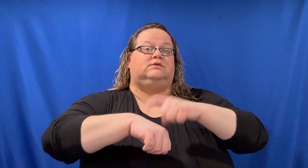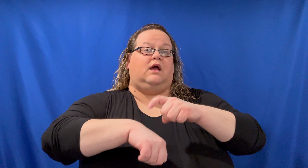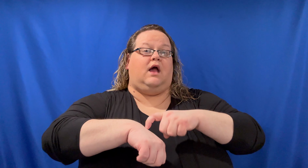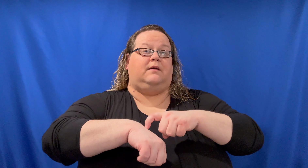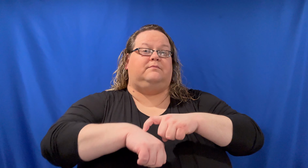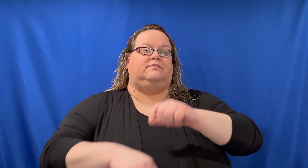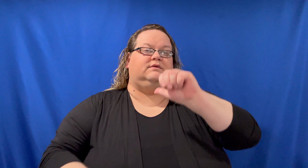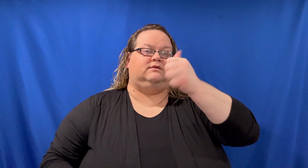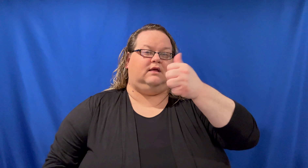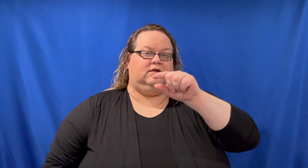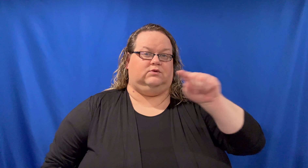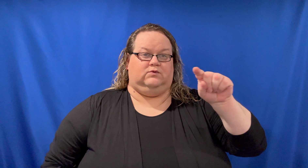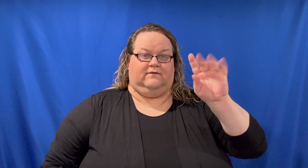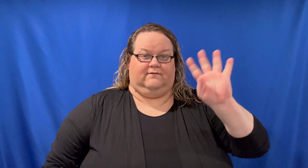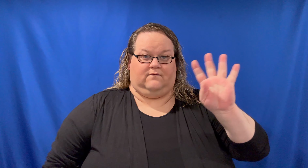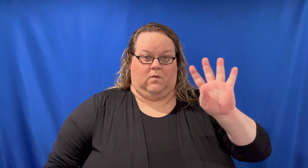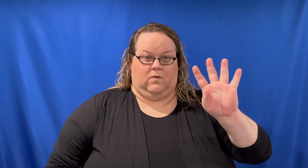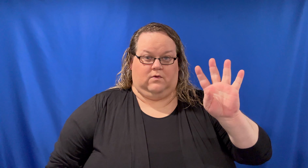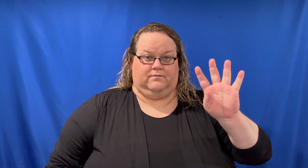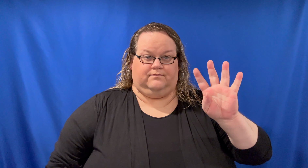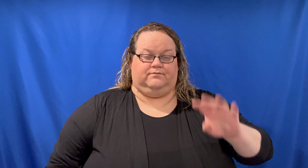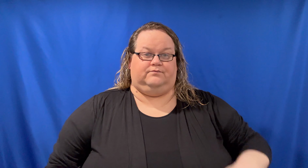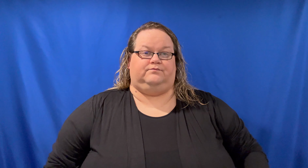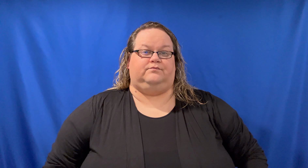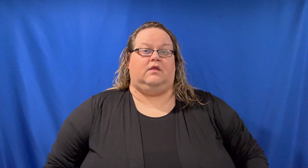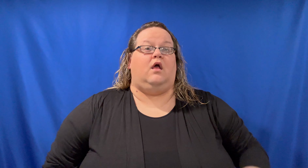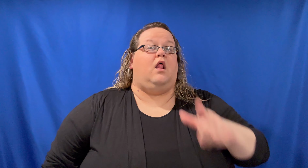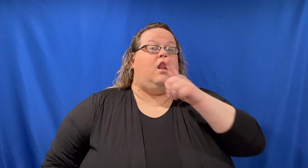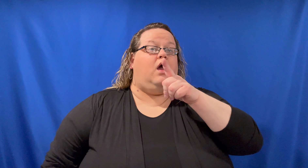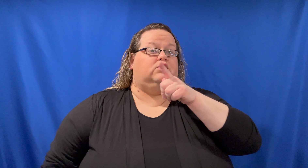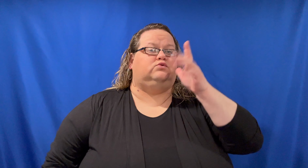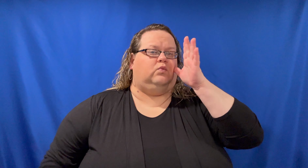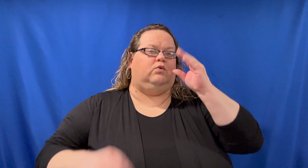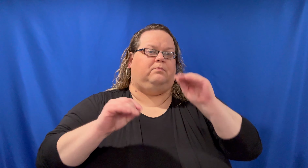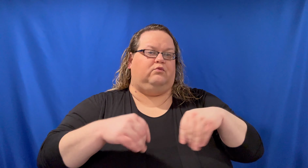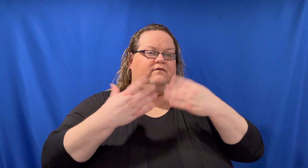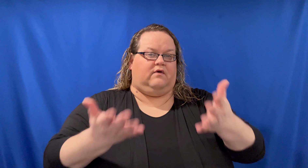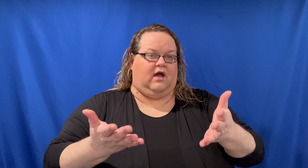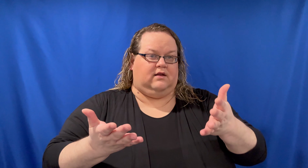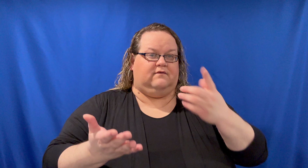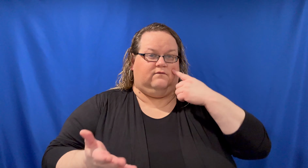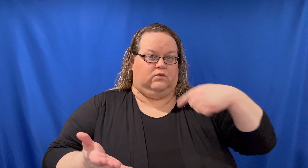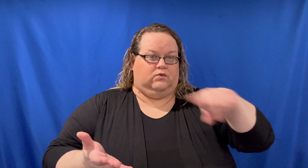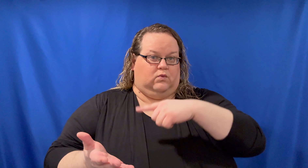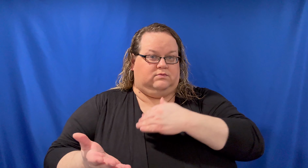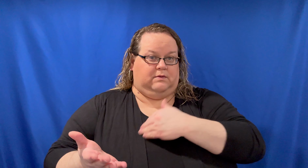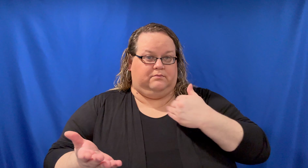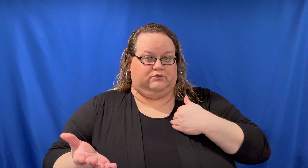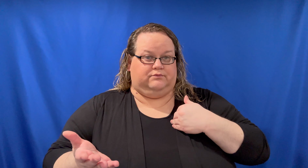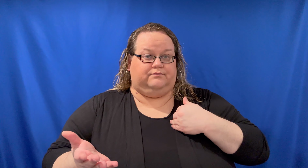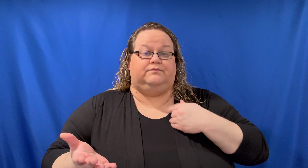It will be from 10 AM to 4 PM. Lunch will be provided for those who are members.